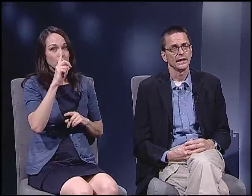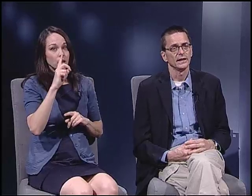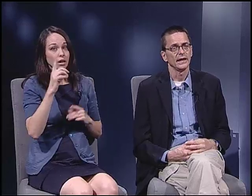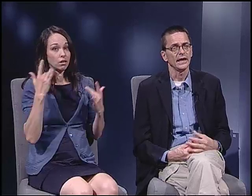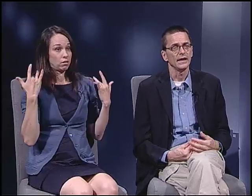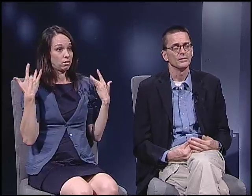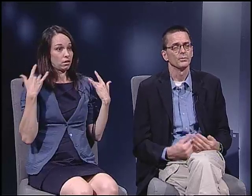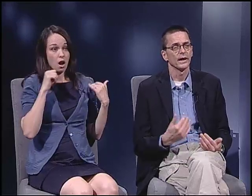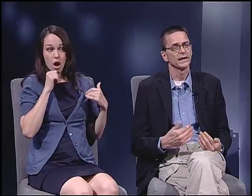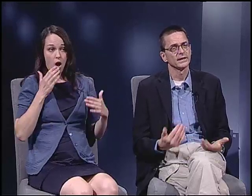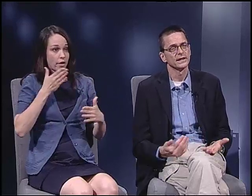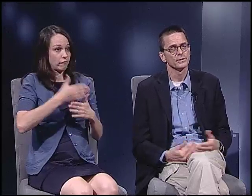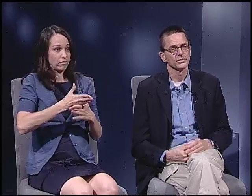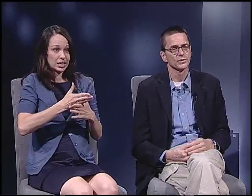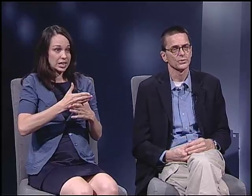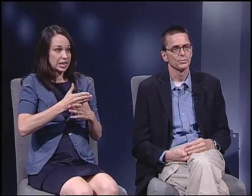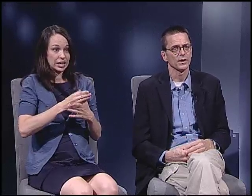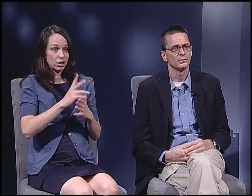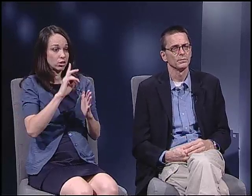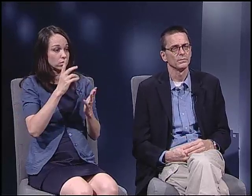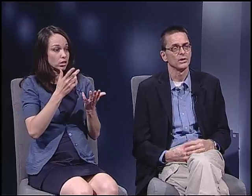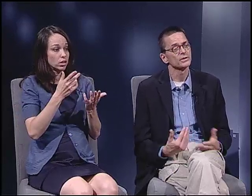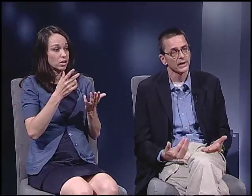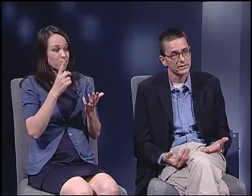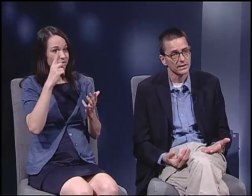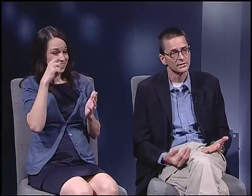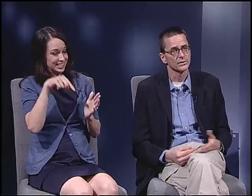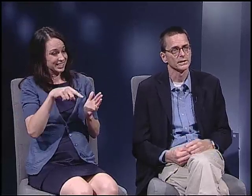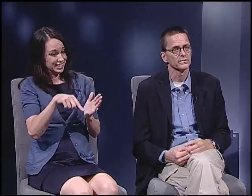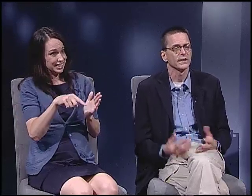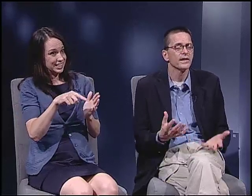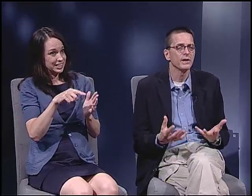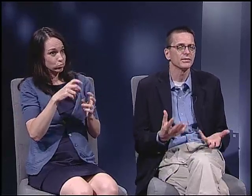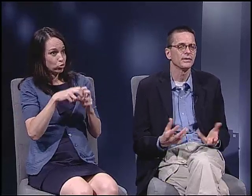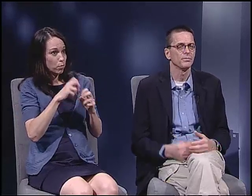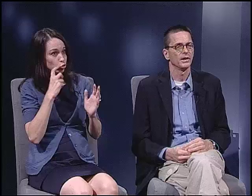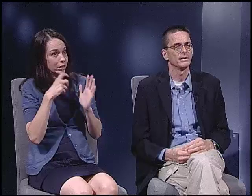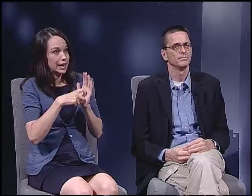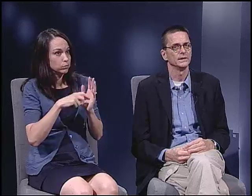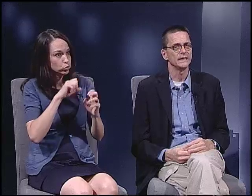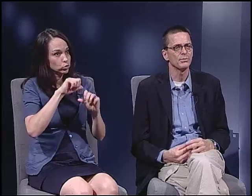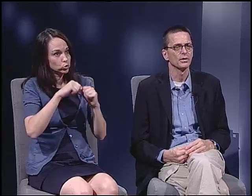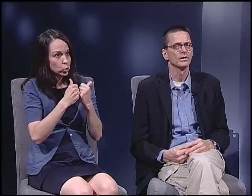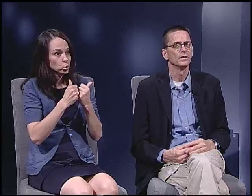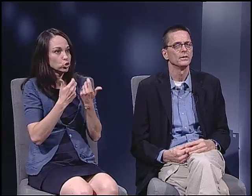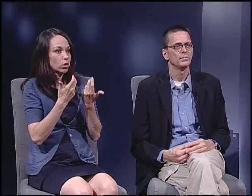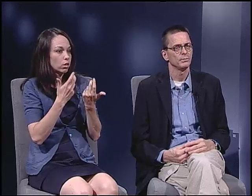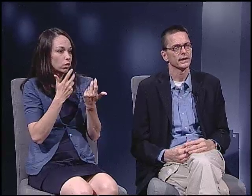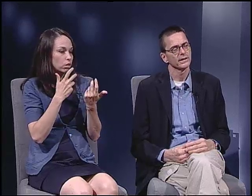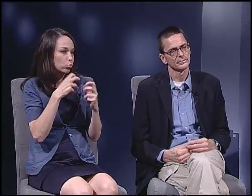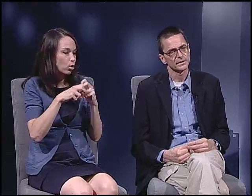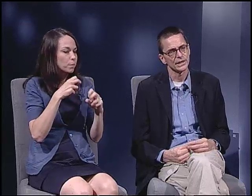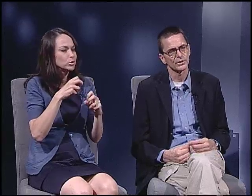in a recognizable social problem also has consequences and I think we have to have a deeper public conversation